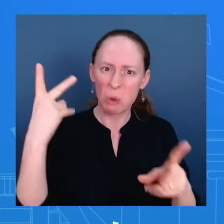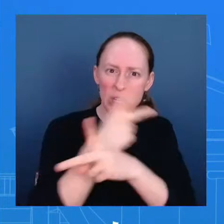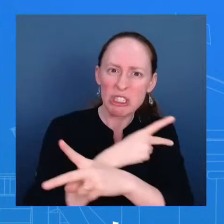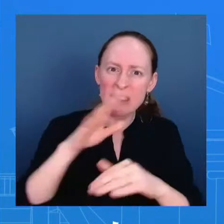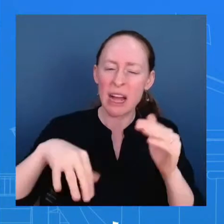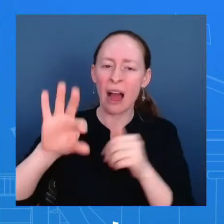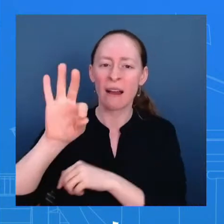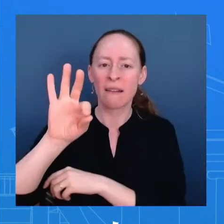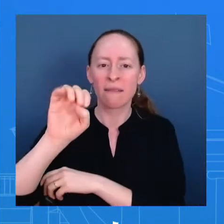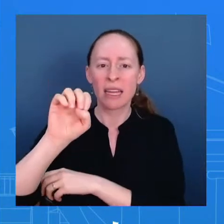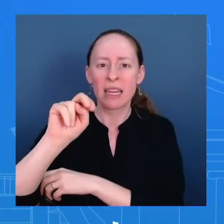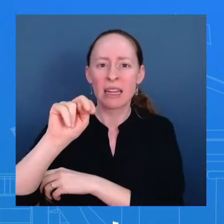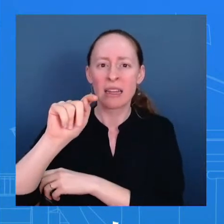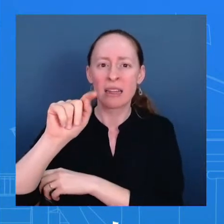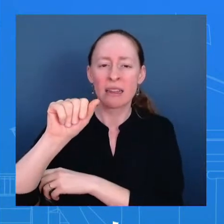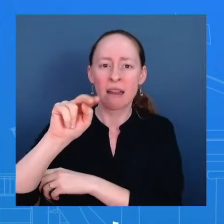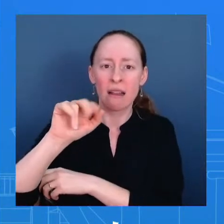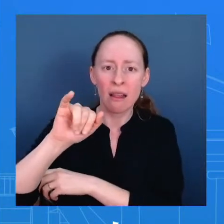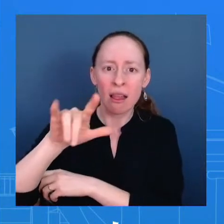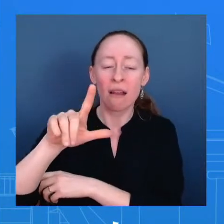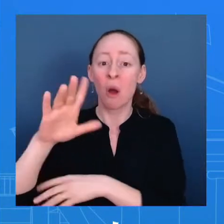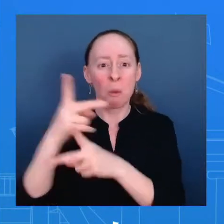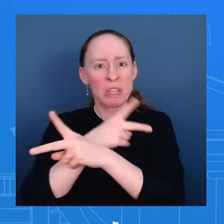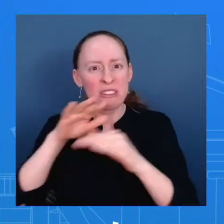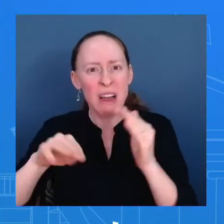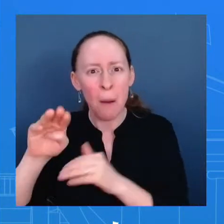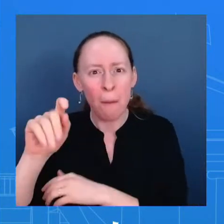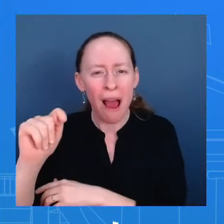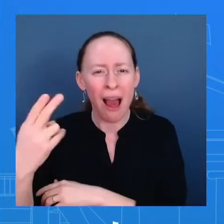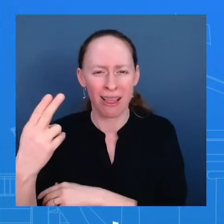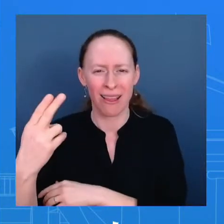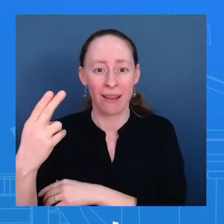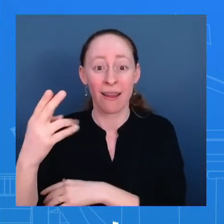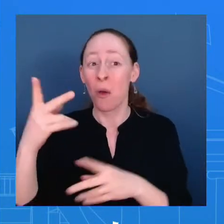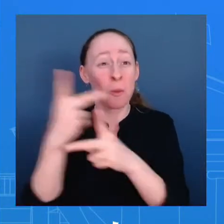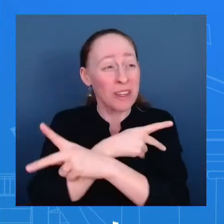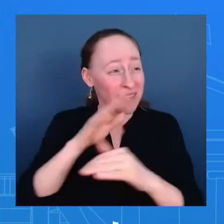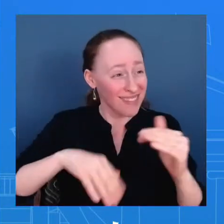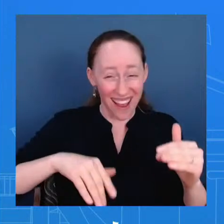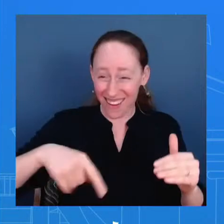drugs driving our nation's overdose epidemic. And it will remove burdensome,